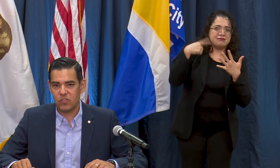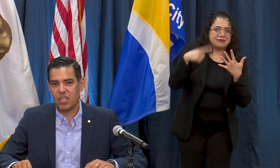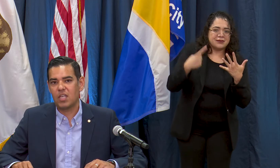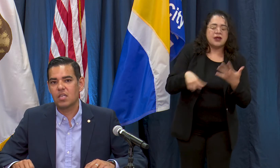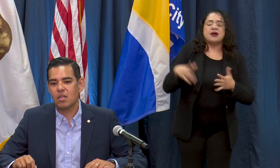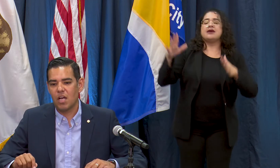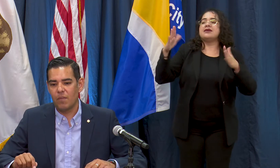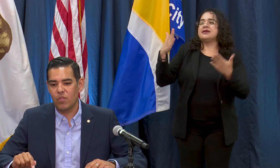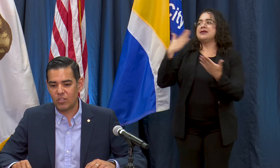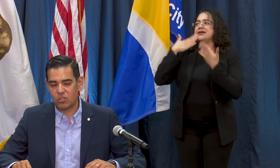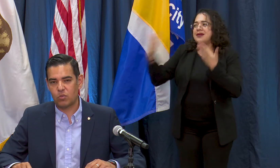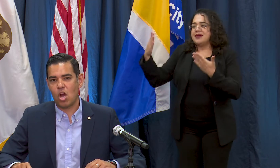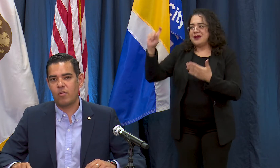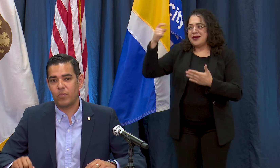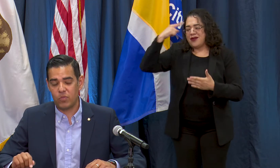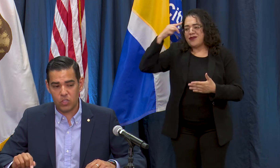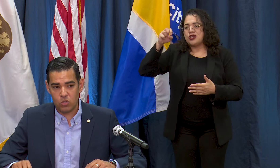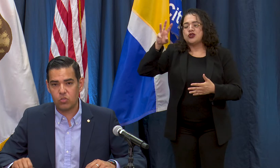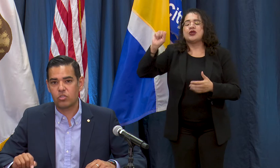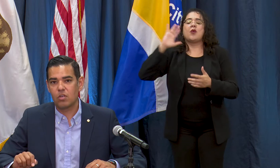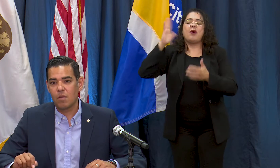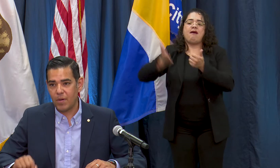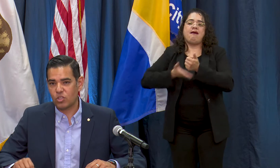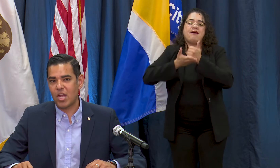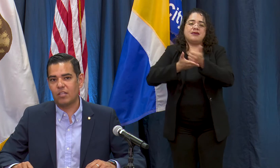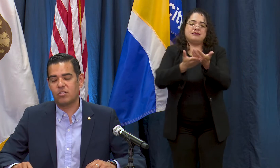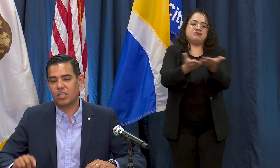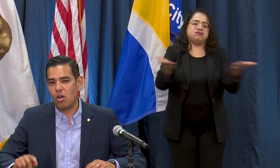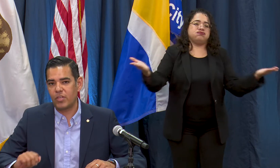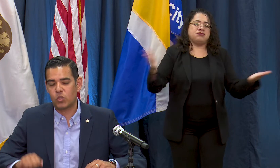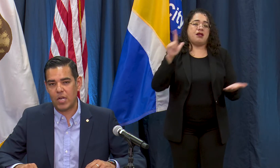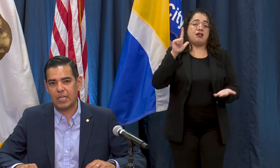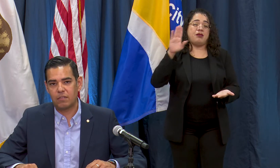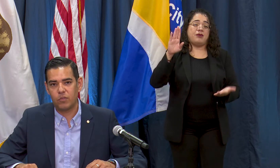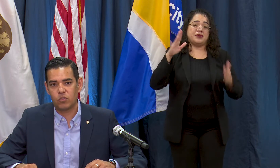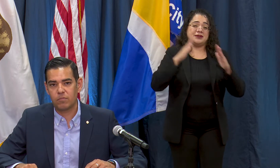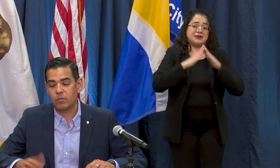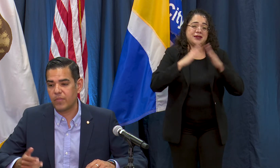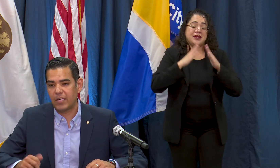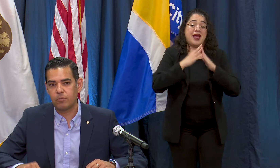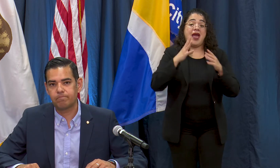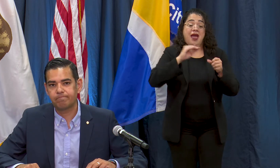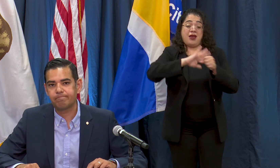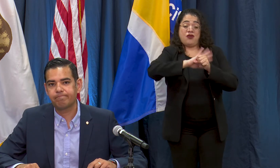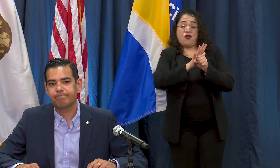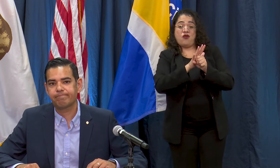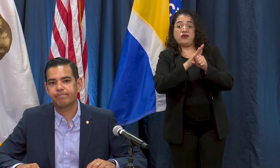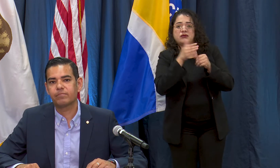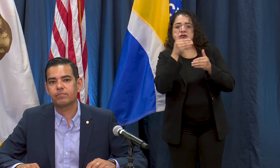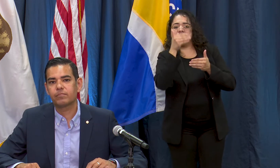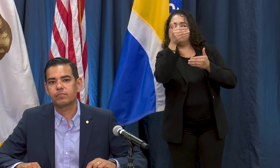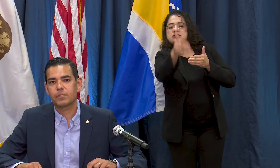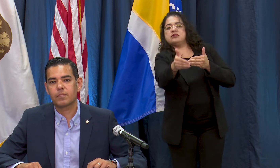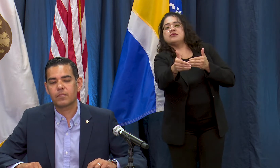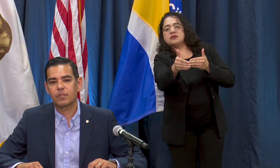city not just through COVID but through the huge budget challenges that COVID is creating in the future so thank you.